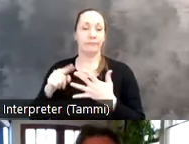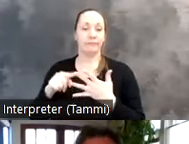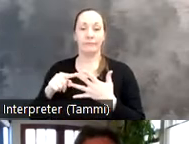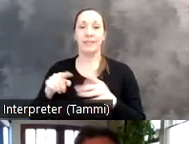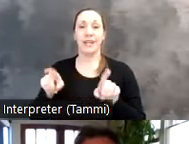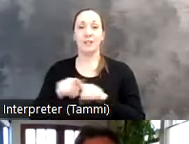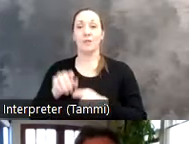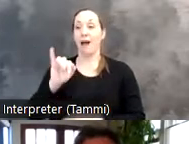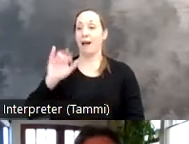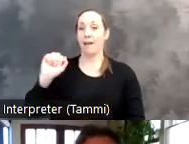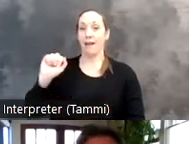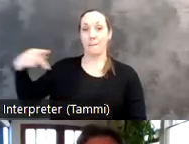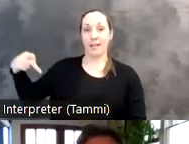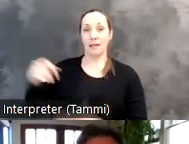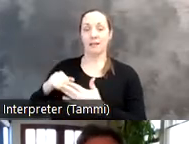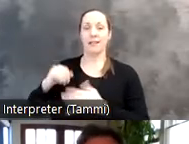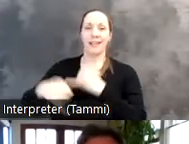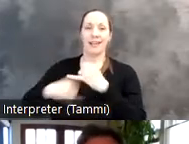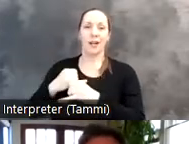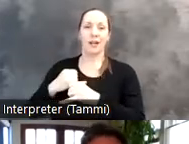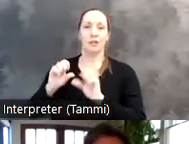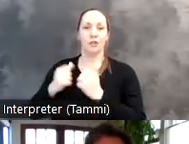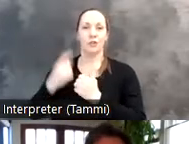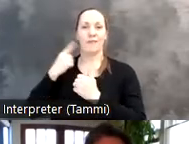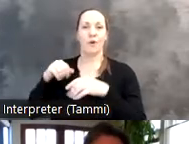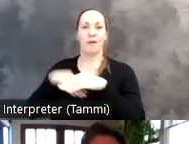ed by the Patrick J.McGovern